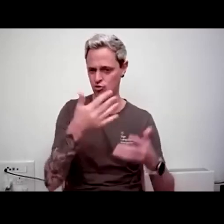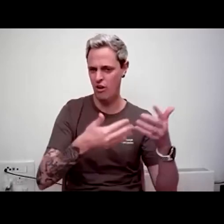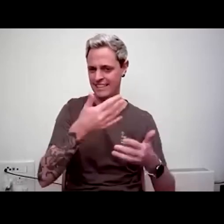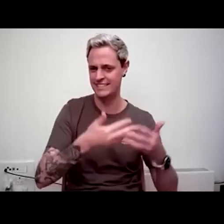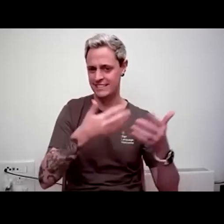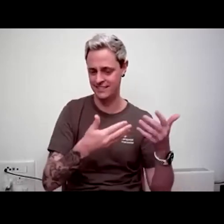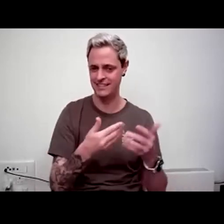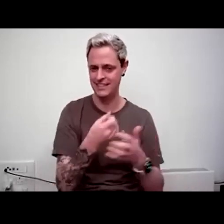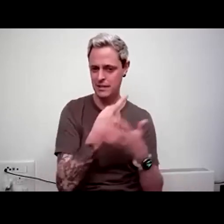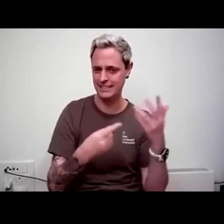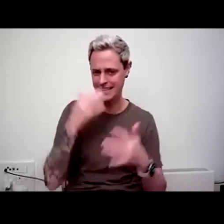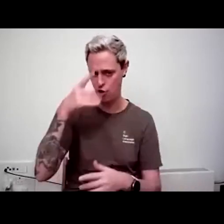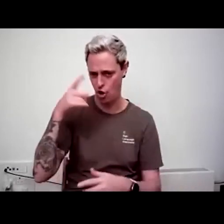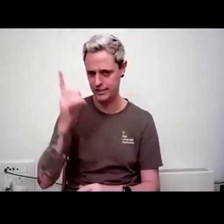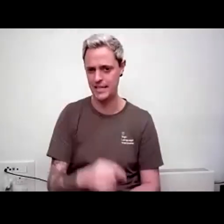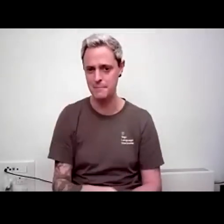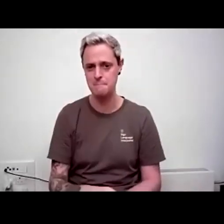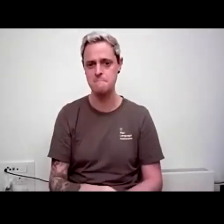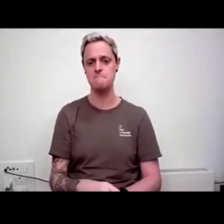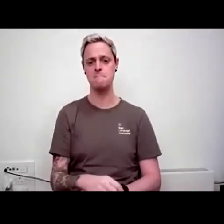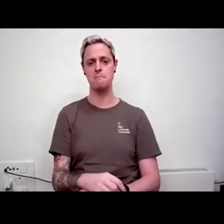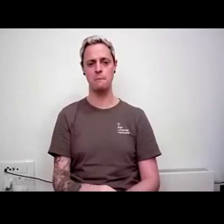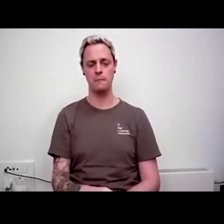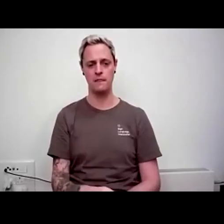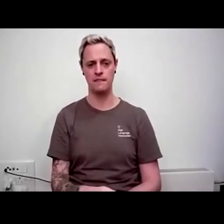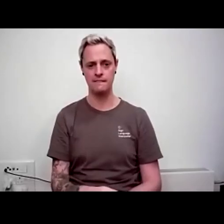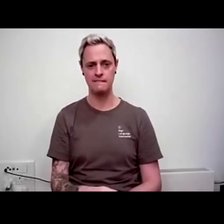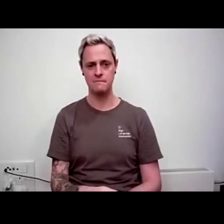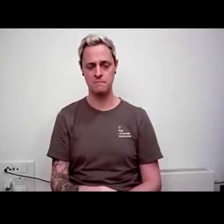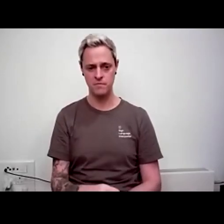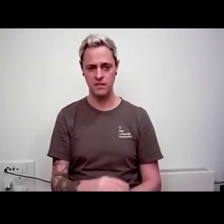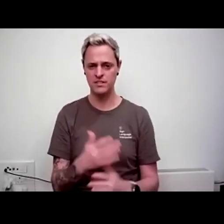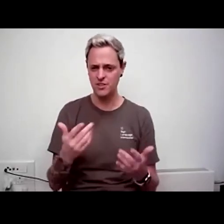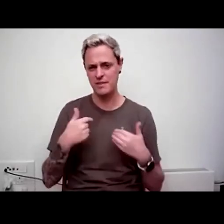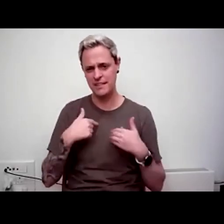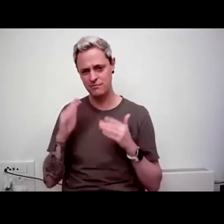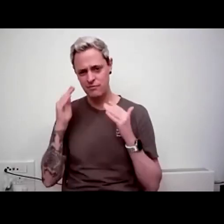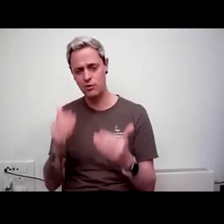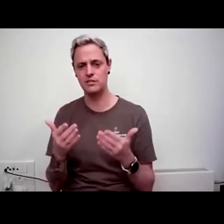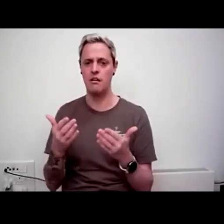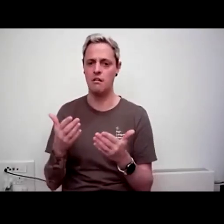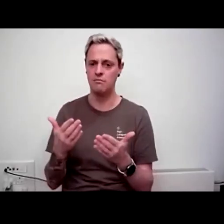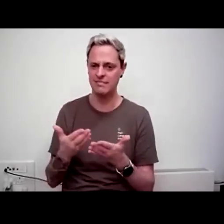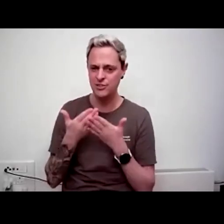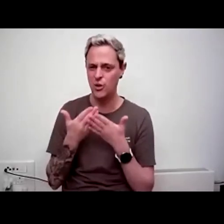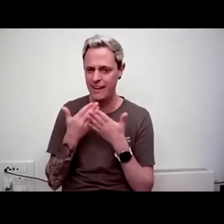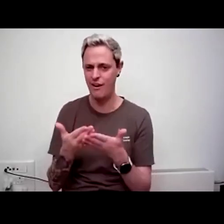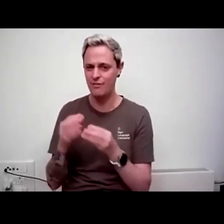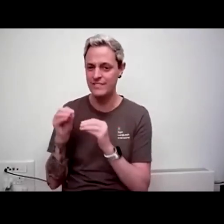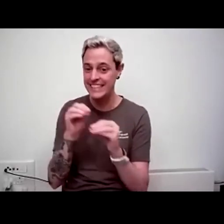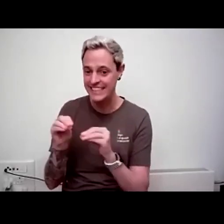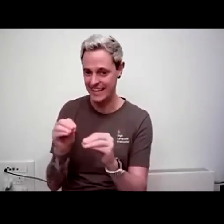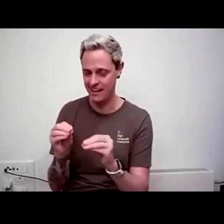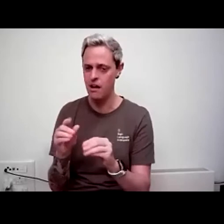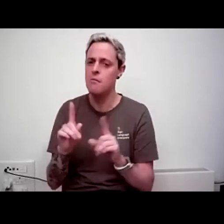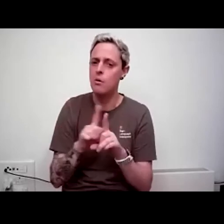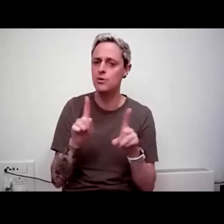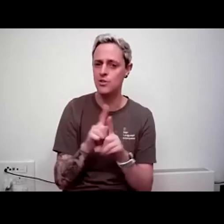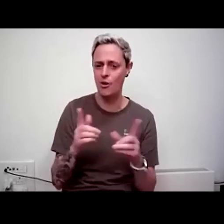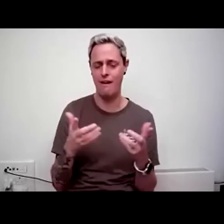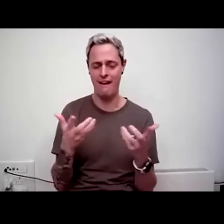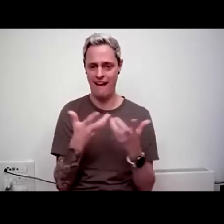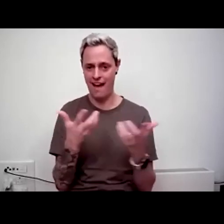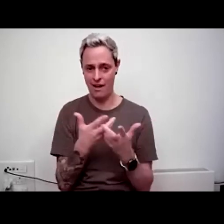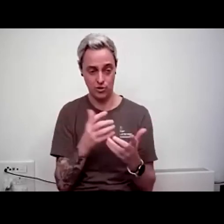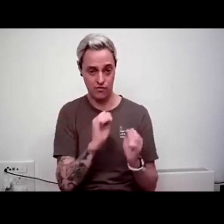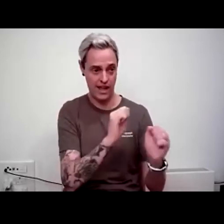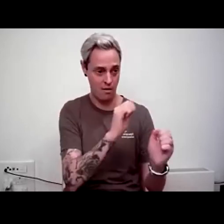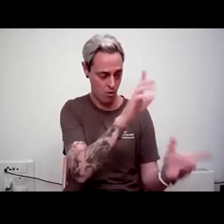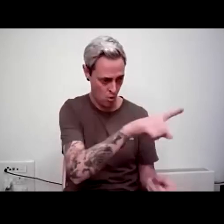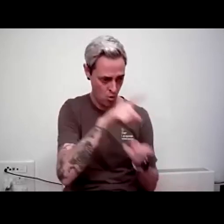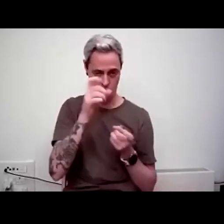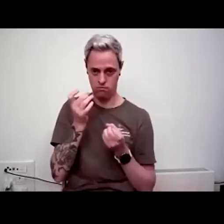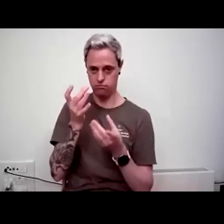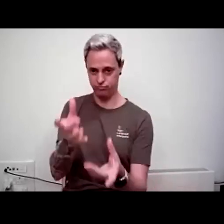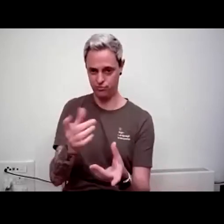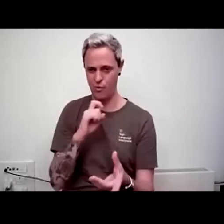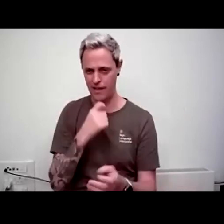My goal here is not only somewhat pedagogical but also because I think this is a good way of highlighting what Brian is really bringing to the field.